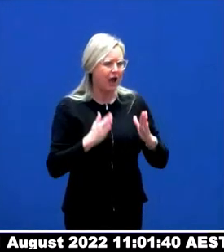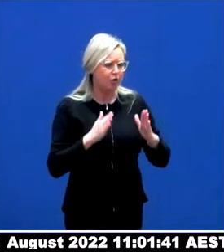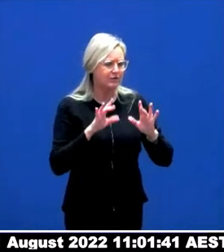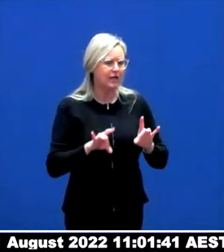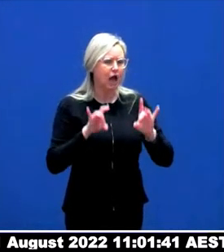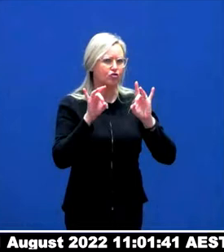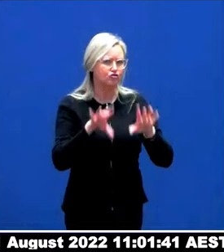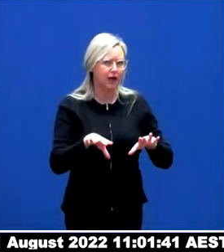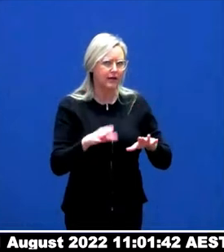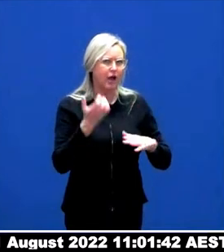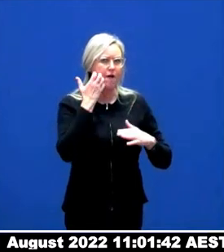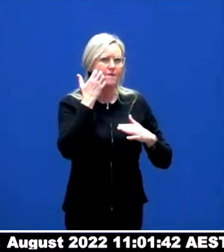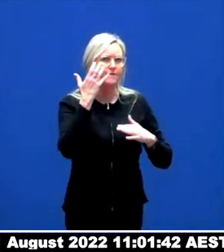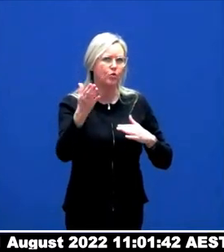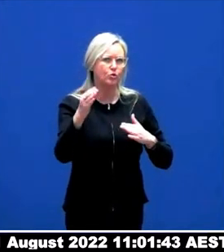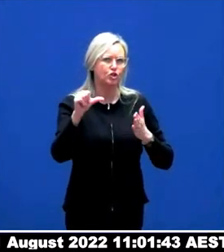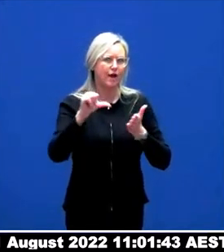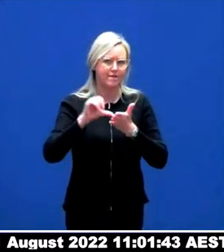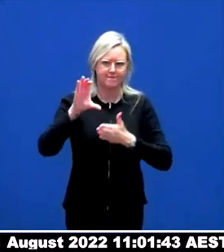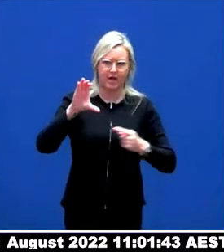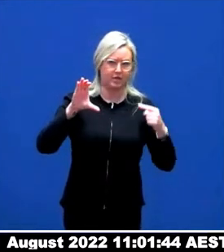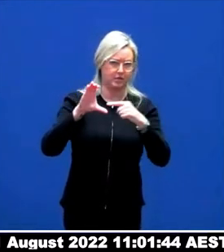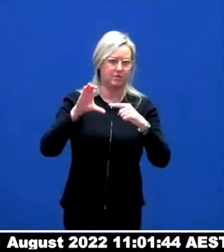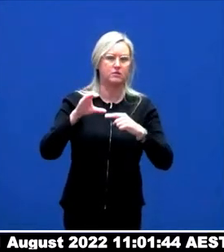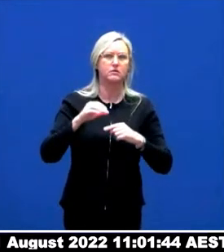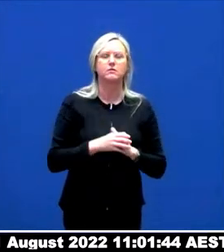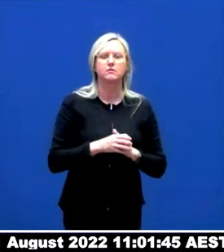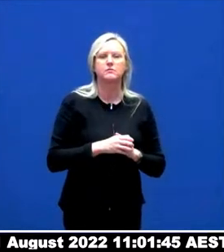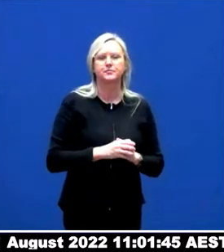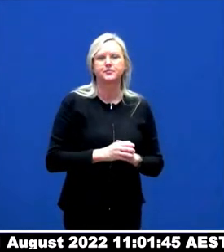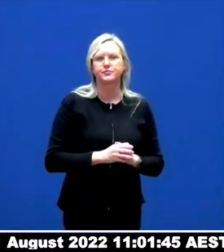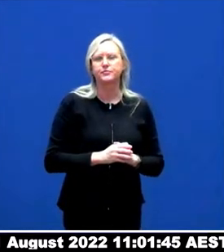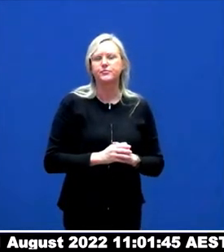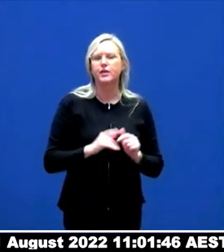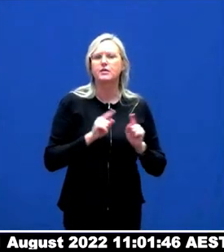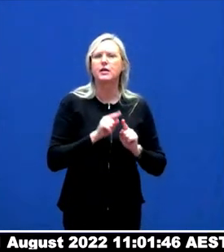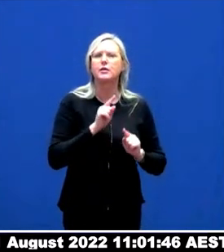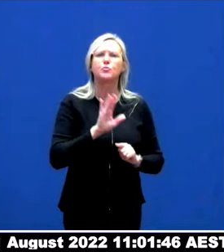So it, like those other election commitments you mentioned in relation to the Council and